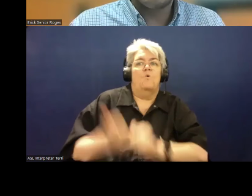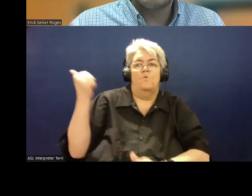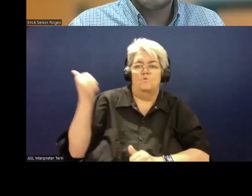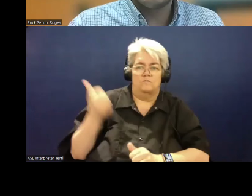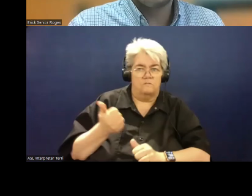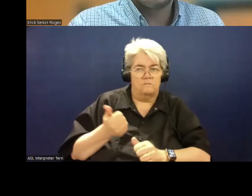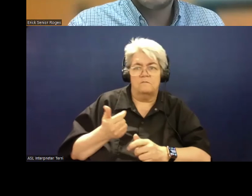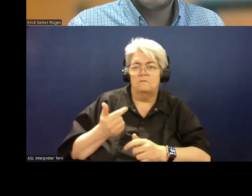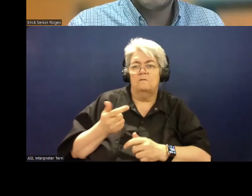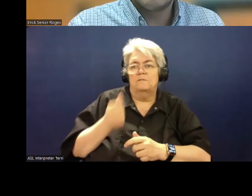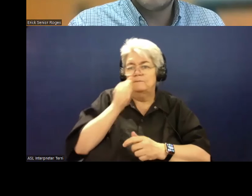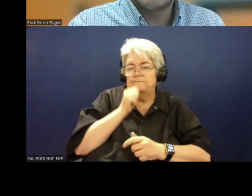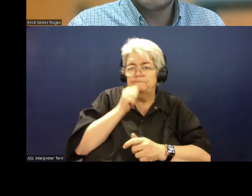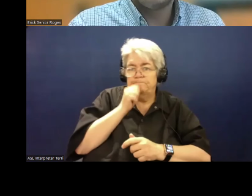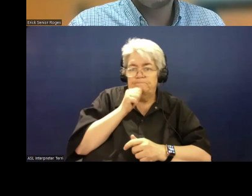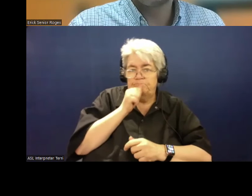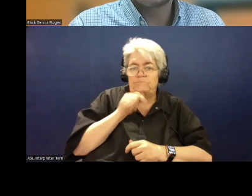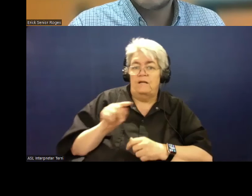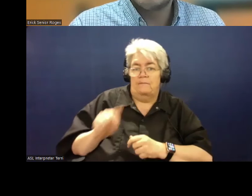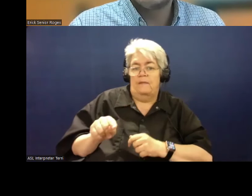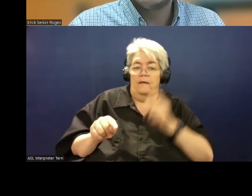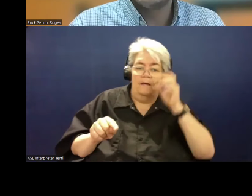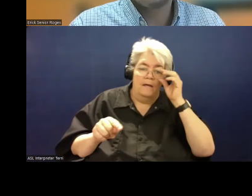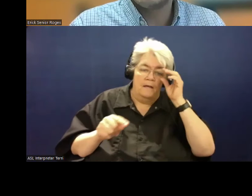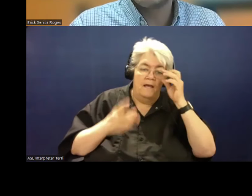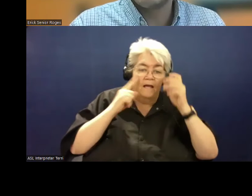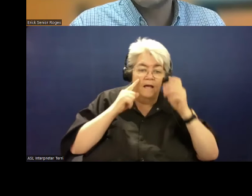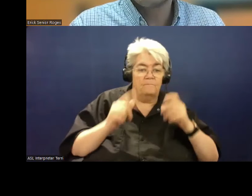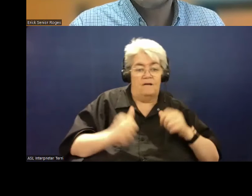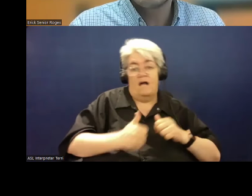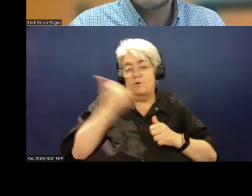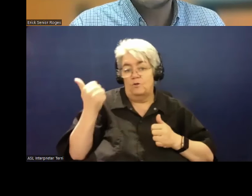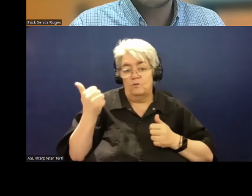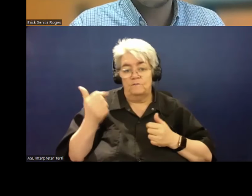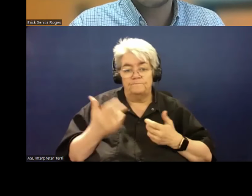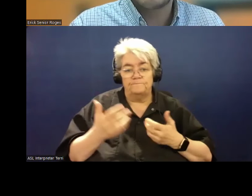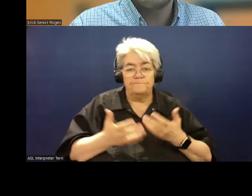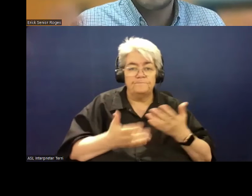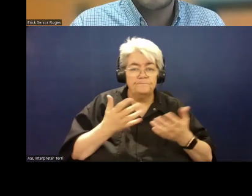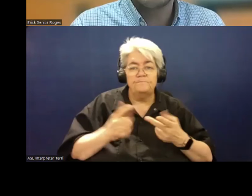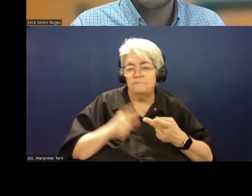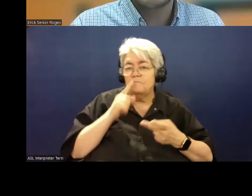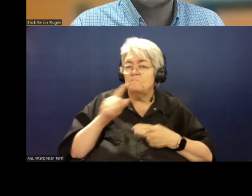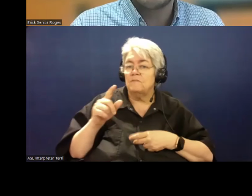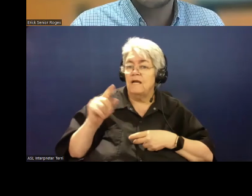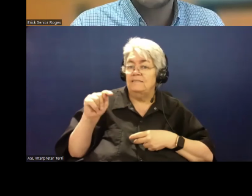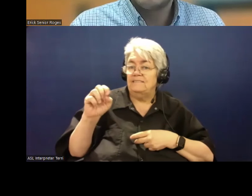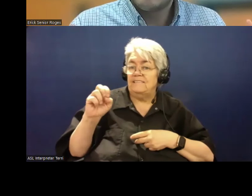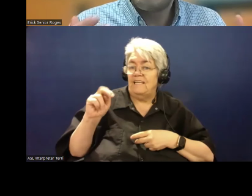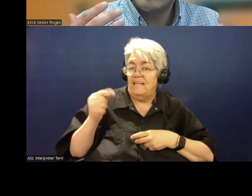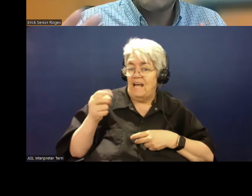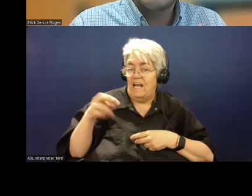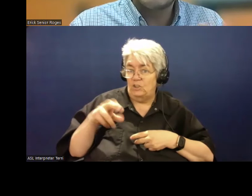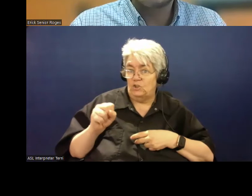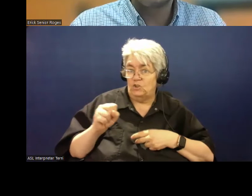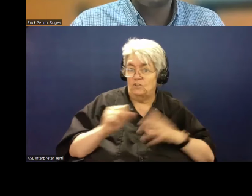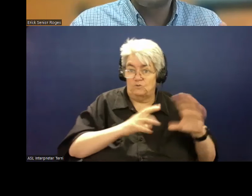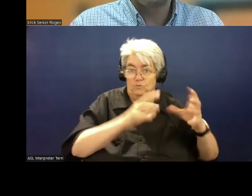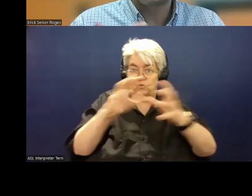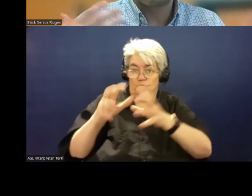THEY HAVE THE HIGHEST SUICIDE ATTEMPTS. MANY OF THIS HAS TO DO WITH